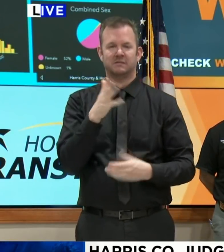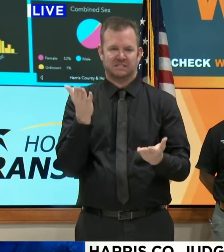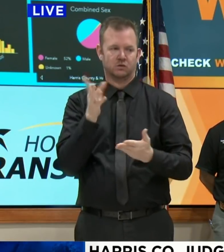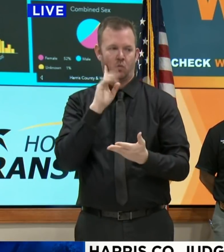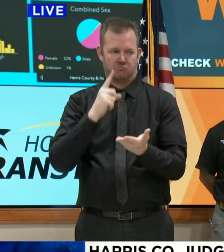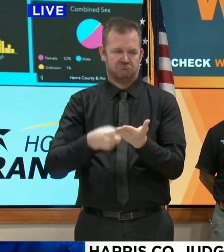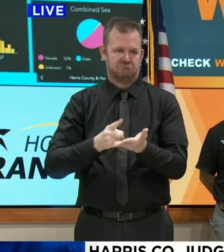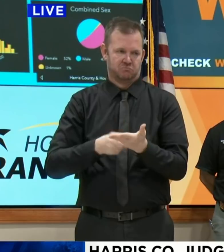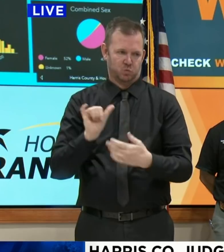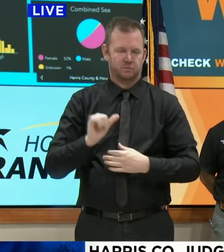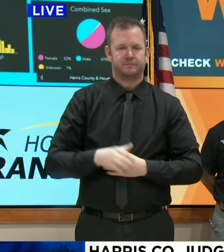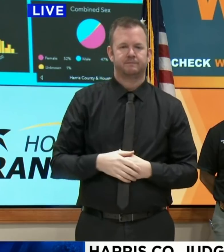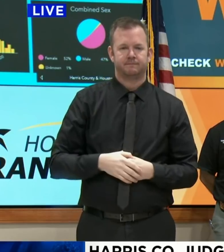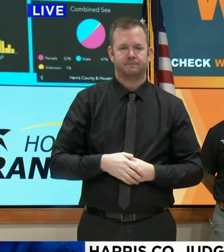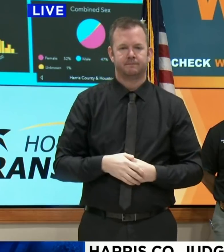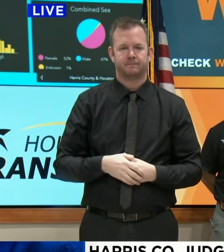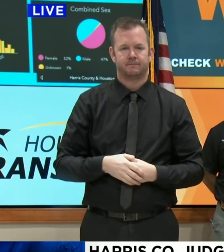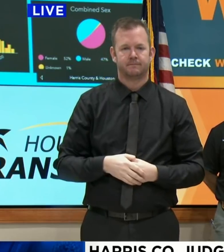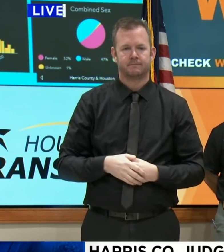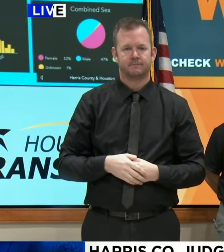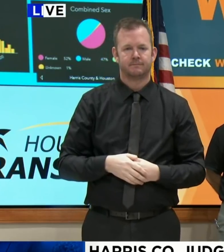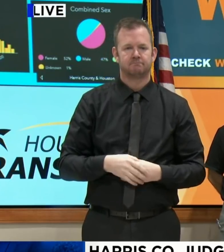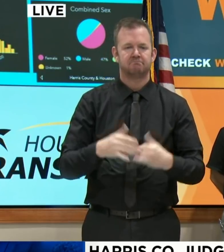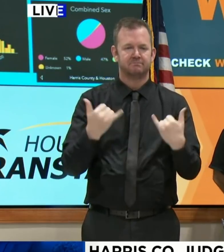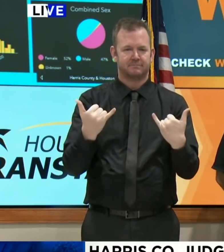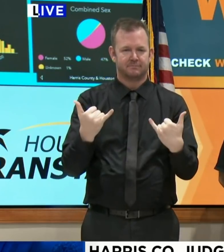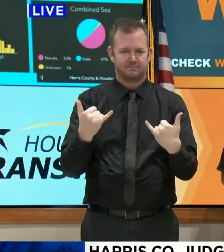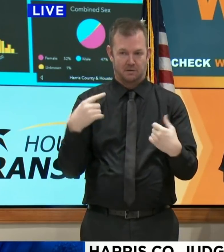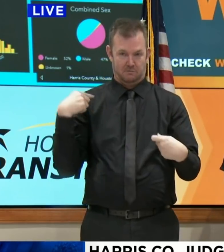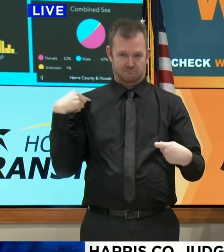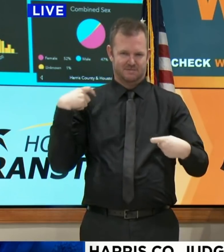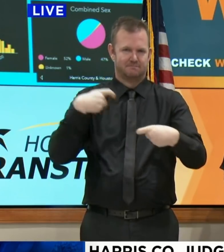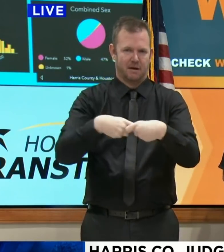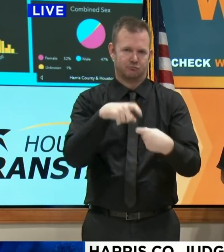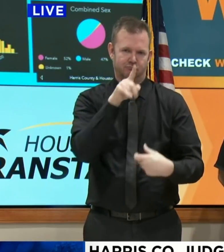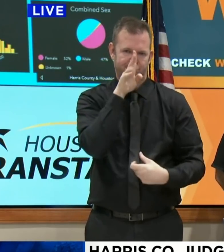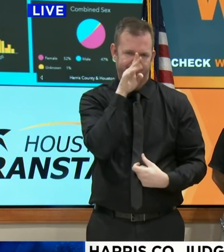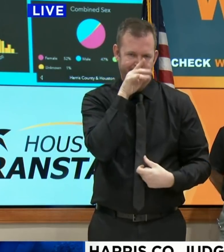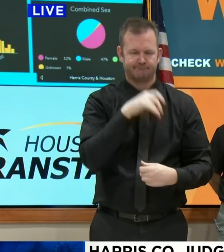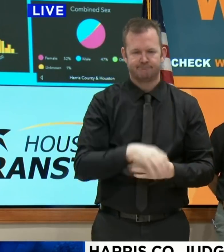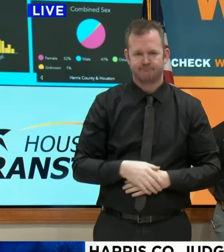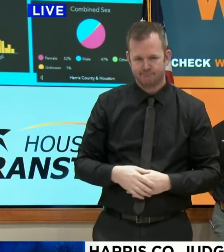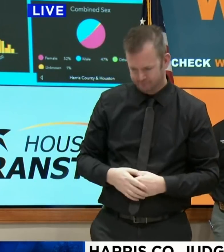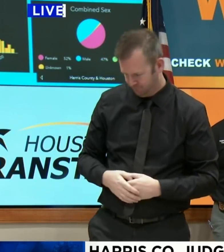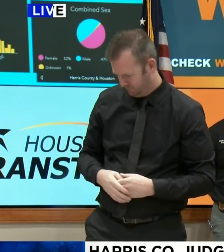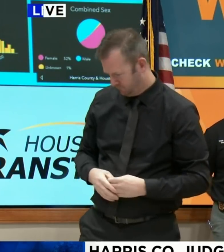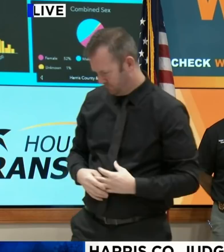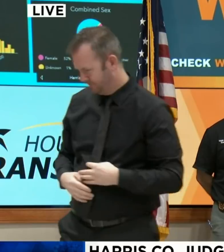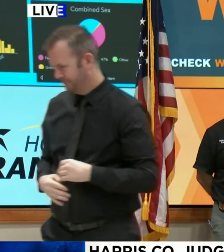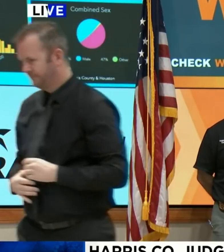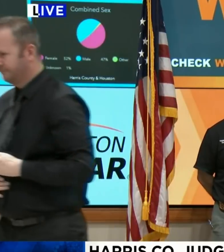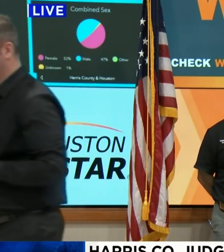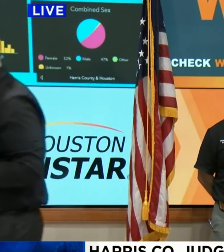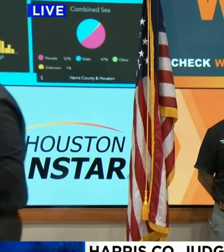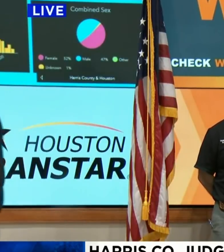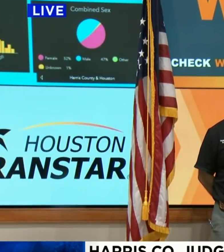Shaw is here to respond to questions of course the questions of course the representative and myself. representative and myself. There are many fitness by noon.